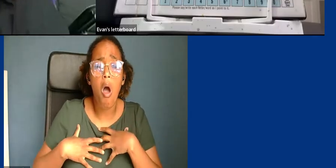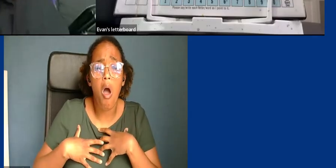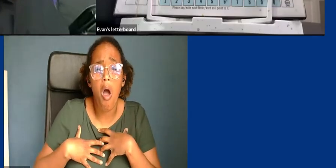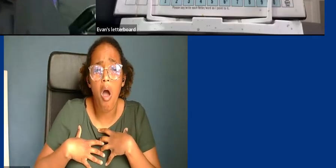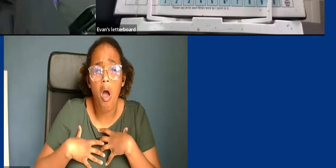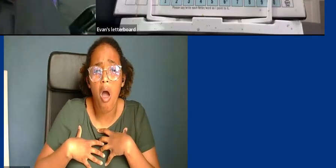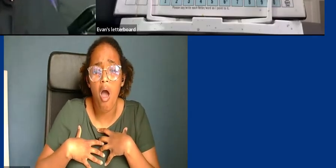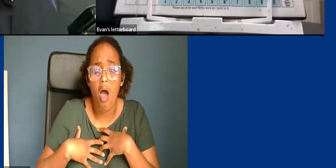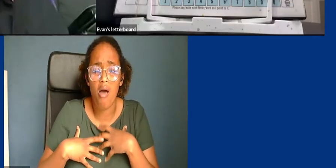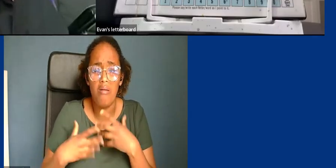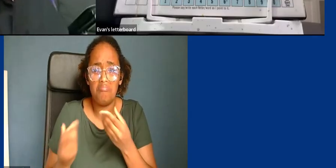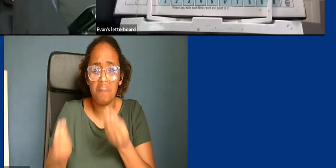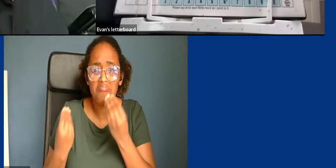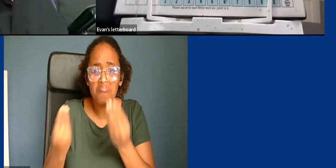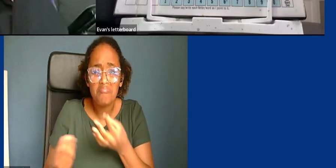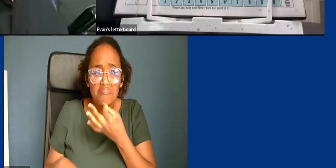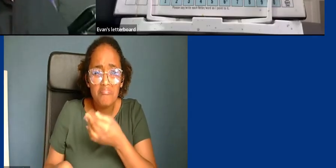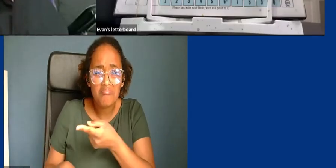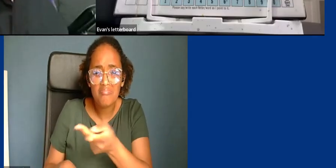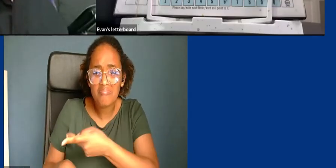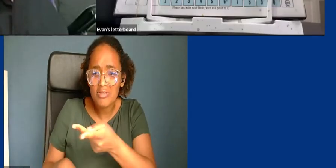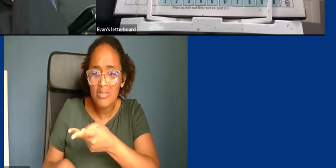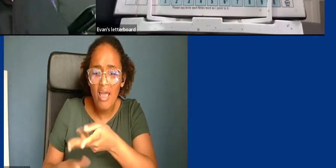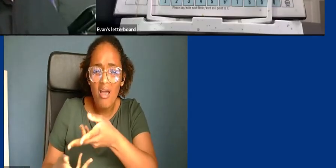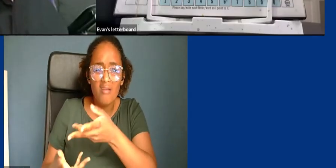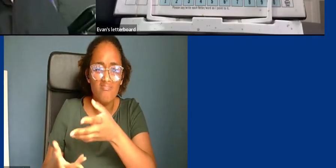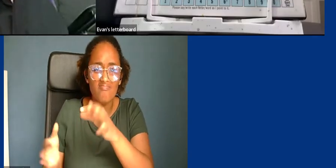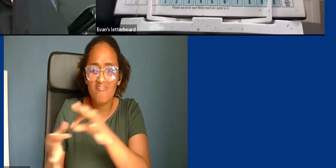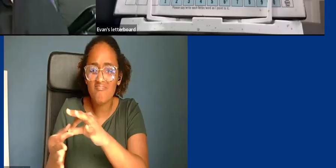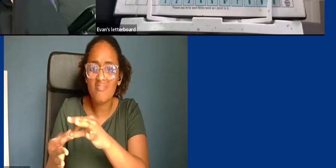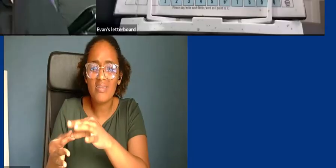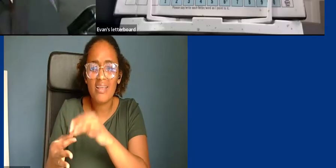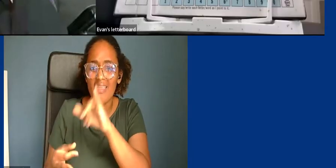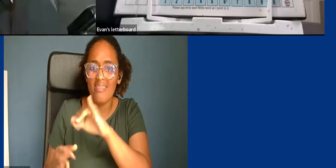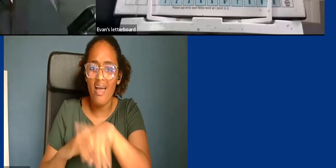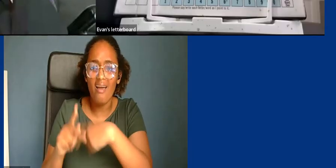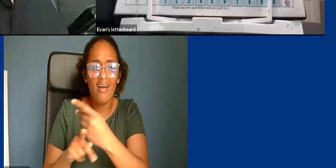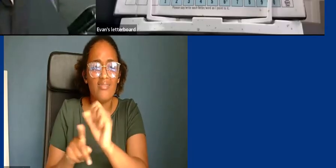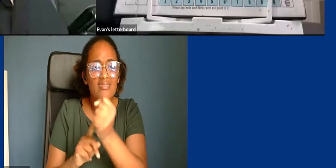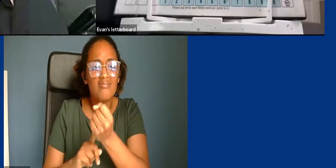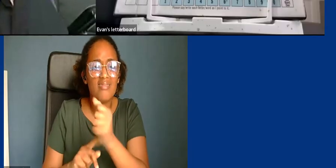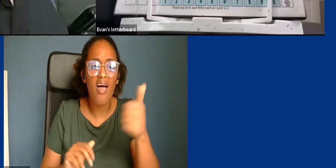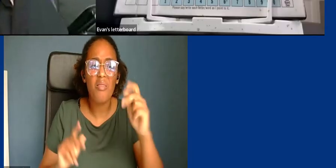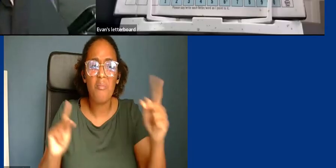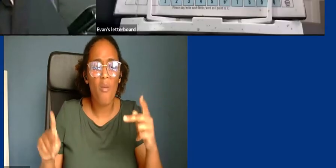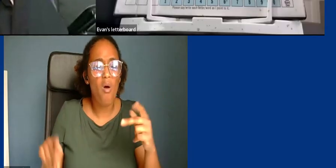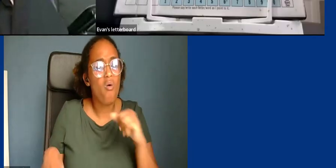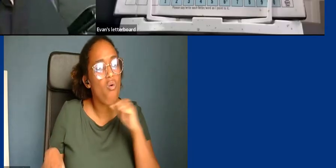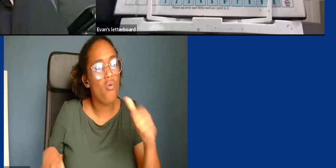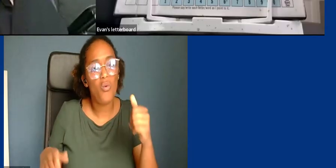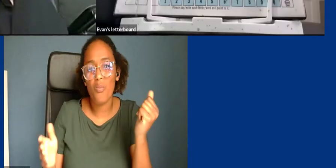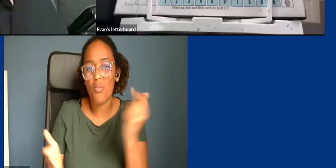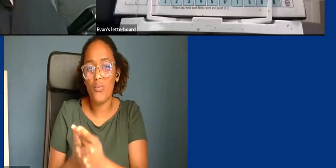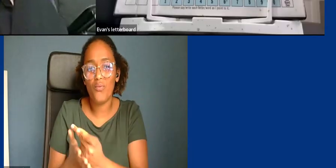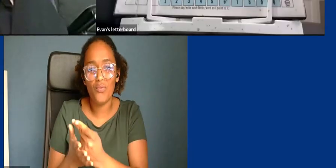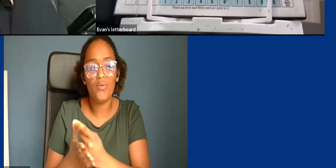in something that no one thinks they should. The music is very heavy at this point as well.